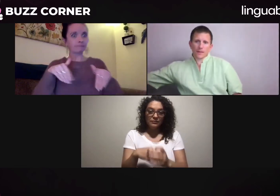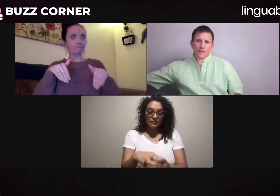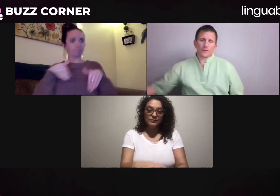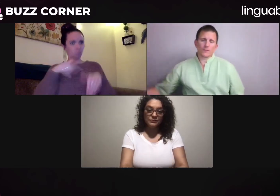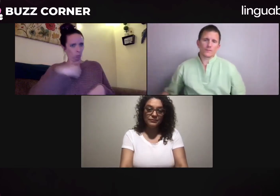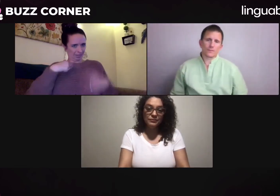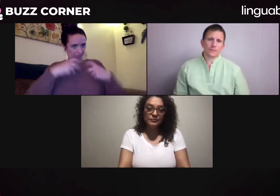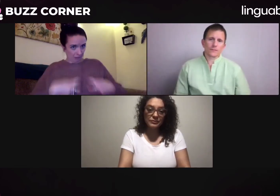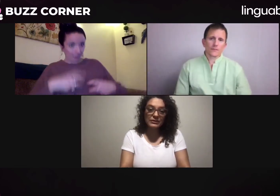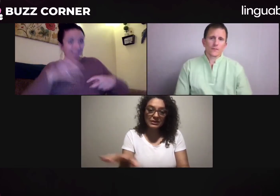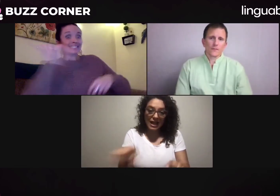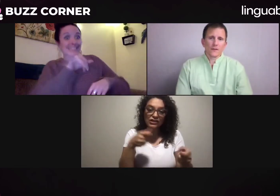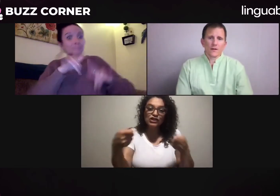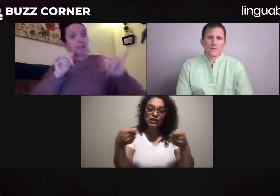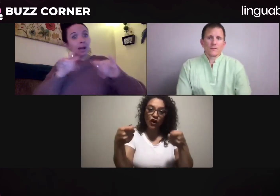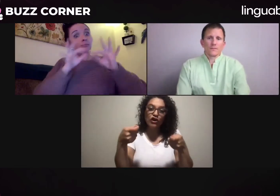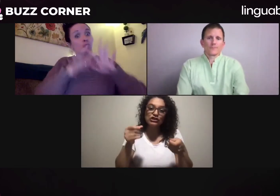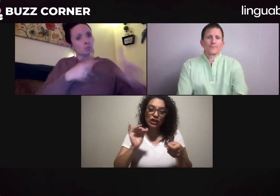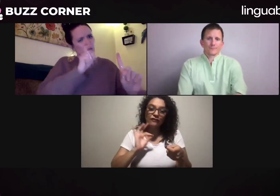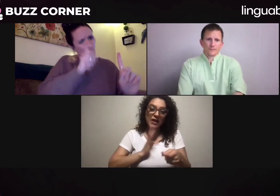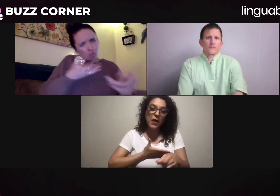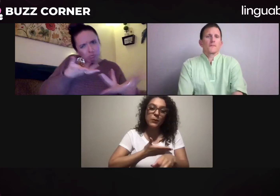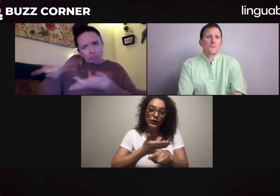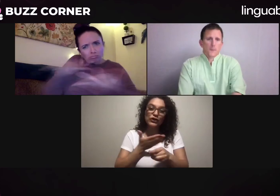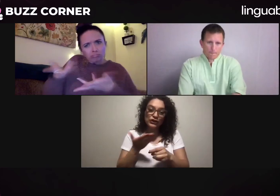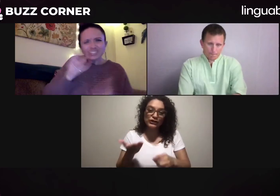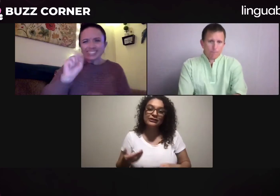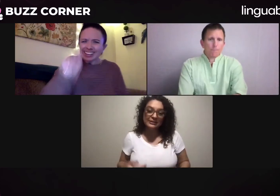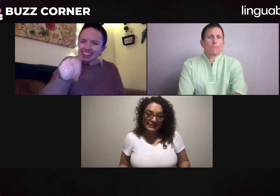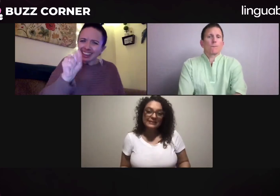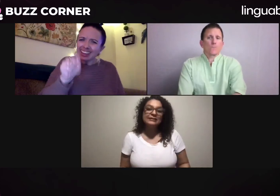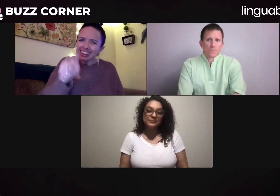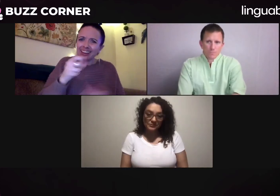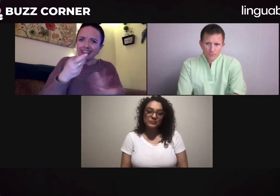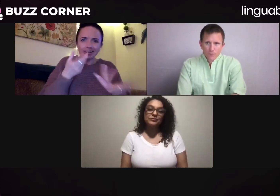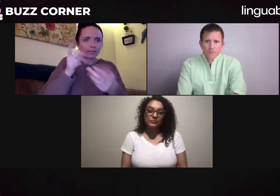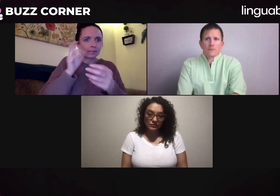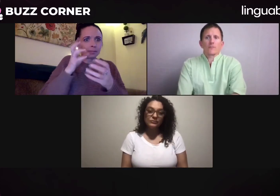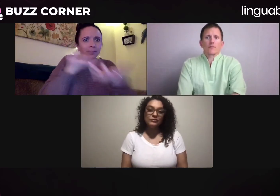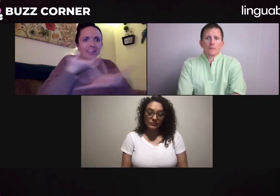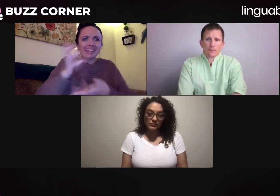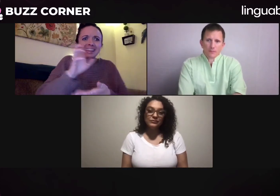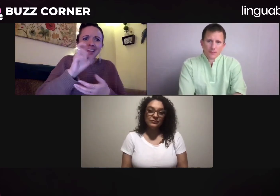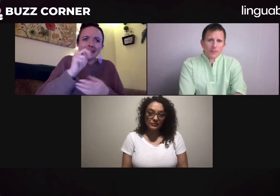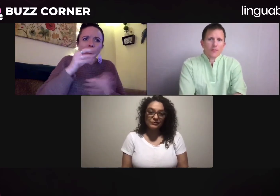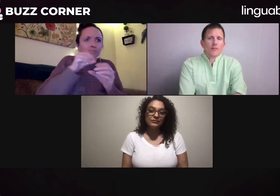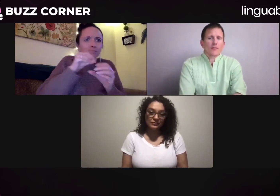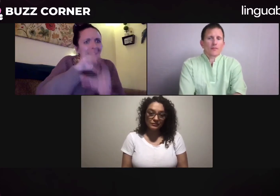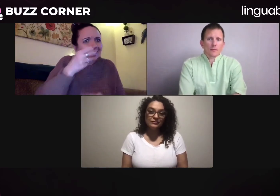and look within ourselves and say, “What do I want from my interpreters in the various situations that I'm going to have an interpreter and have a conversation with them,